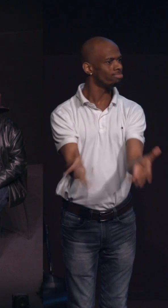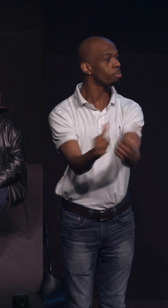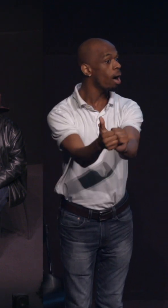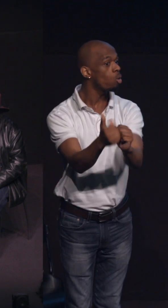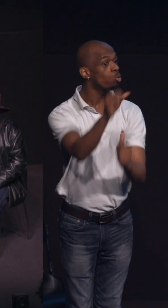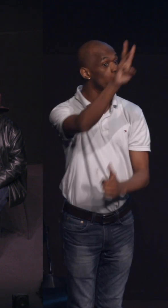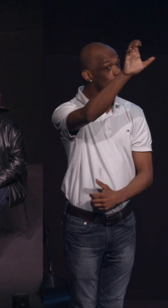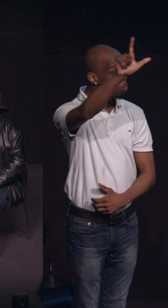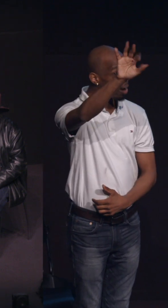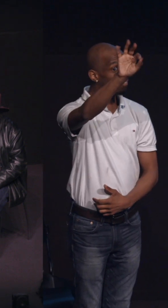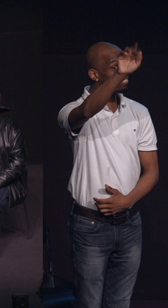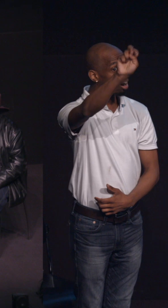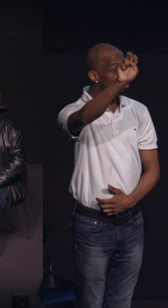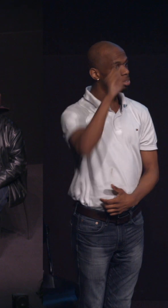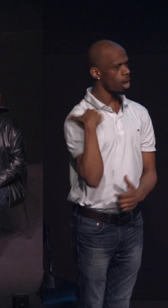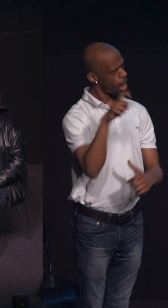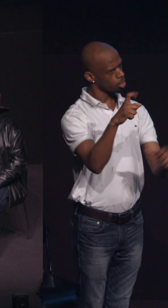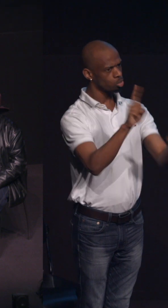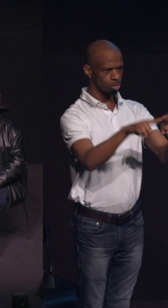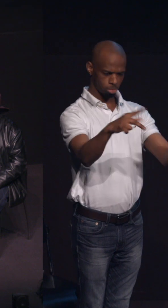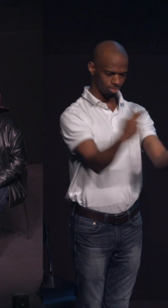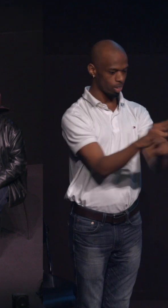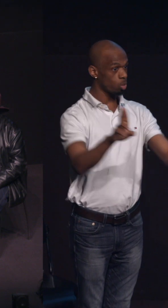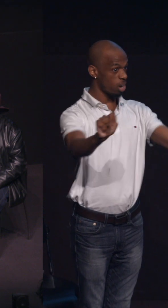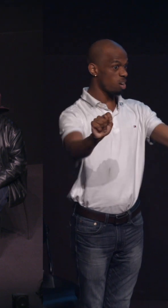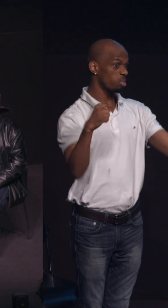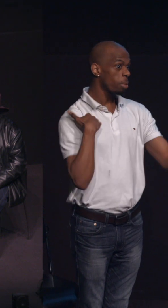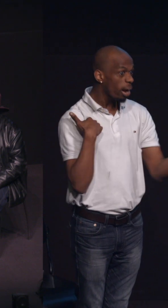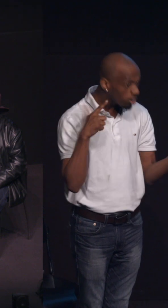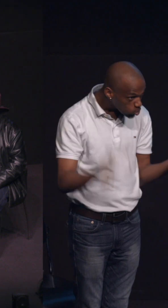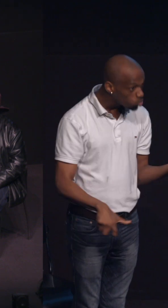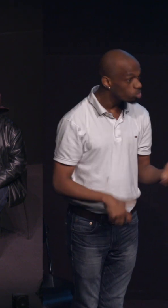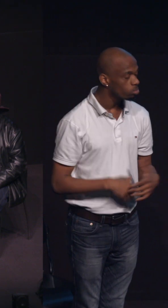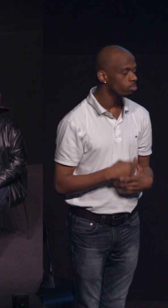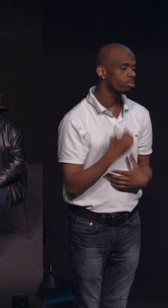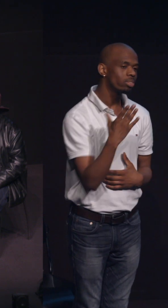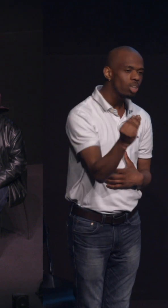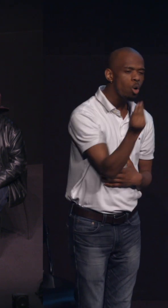And I think if it weren't for a few magical people that